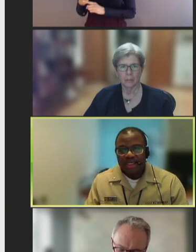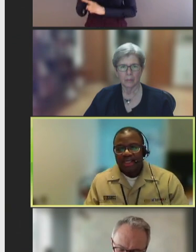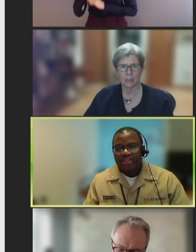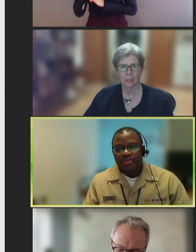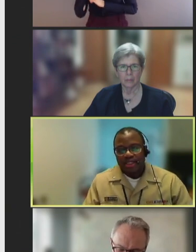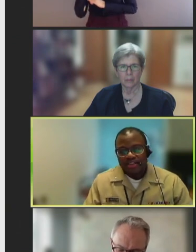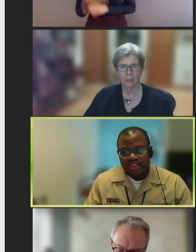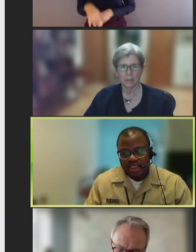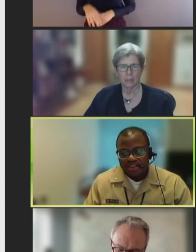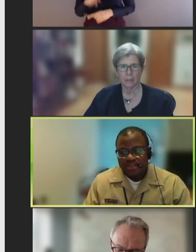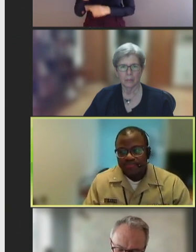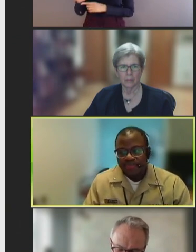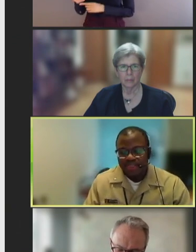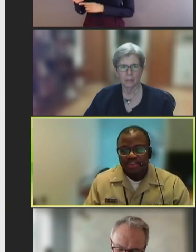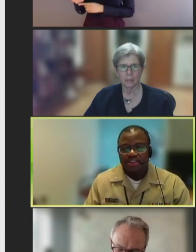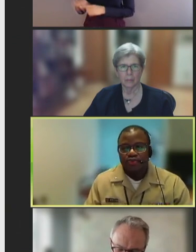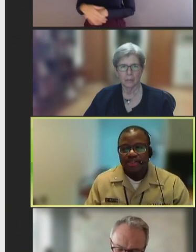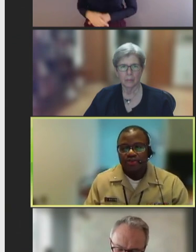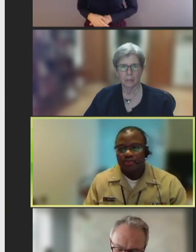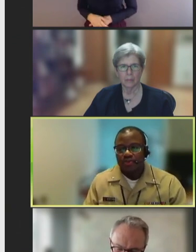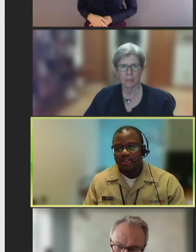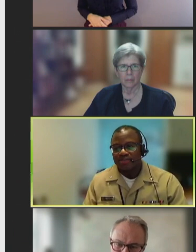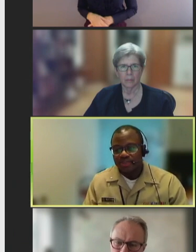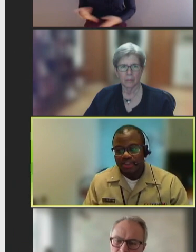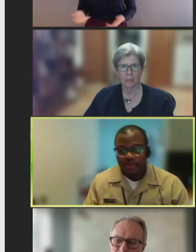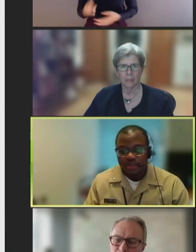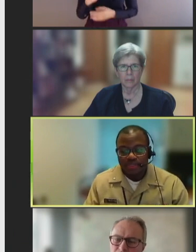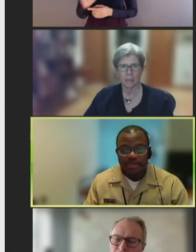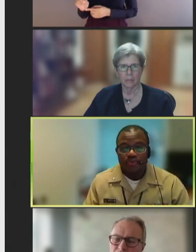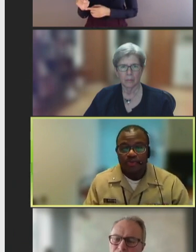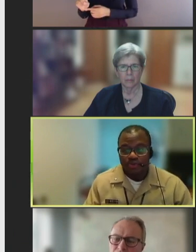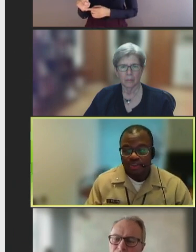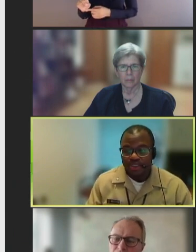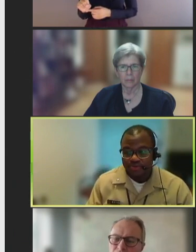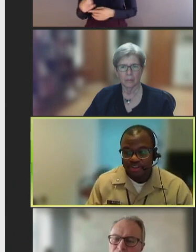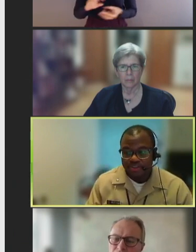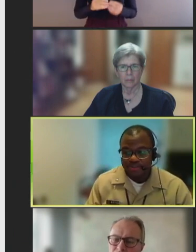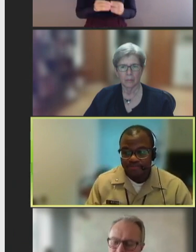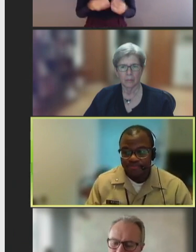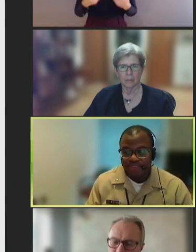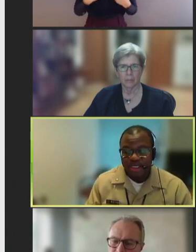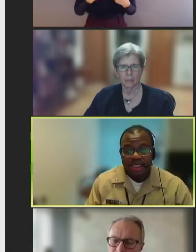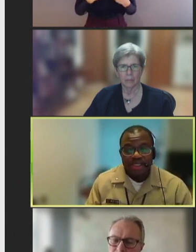In the United States, incidence rates are relatively low compared with most countries.